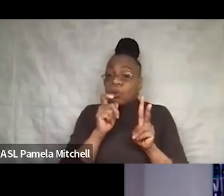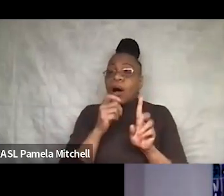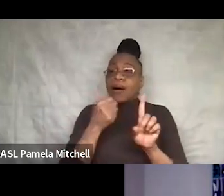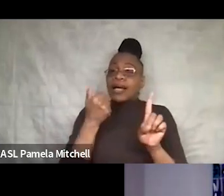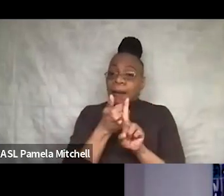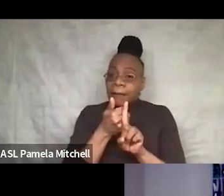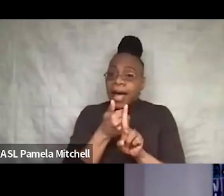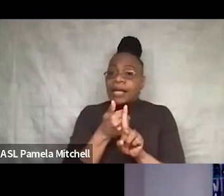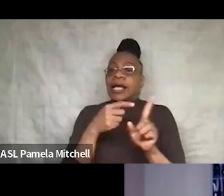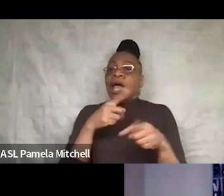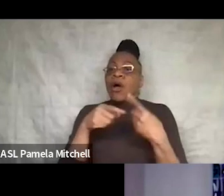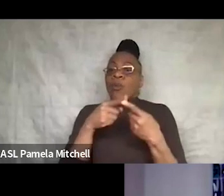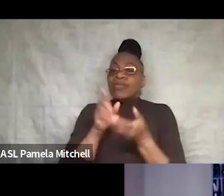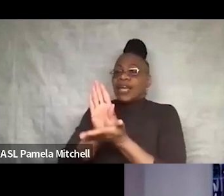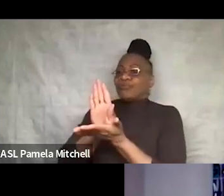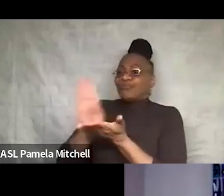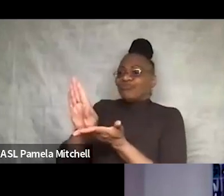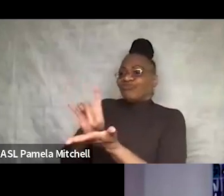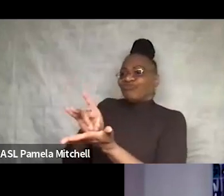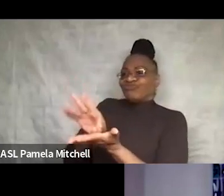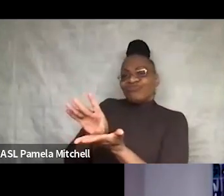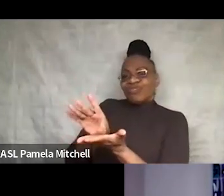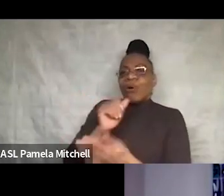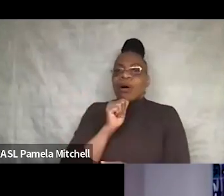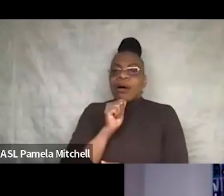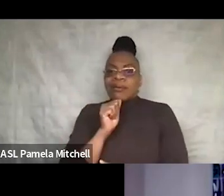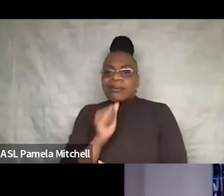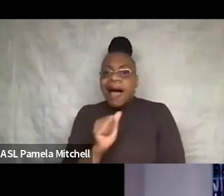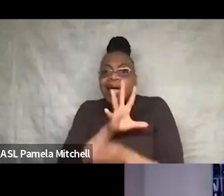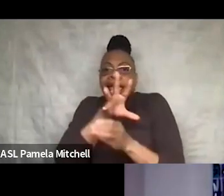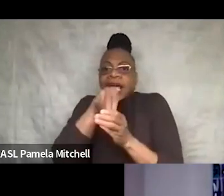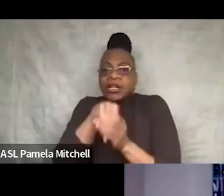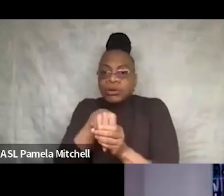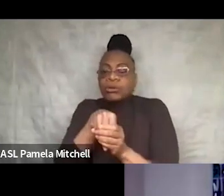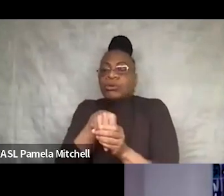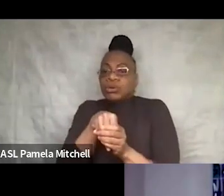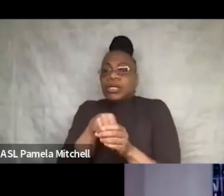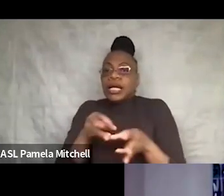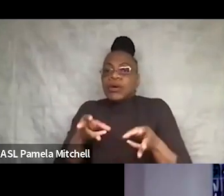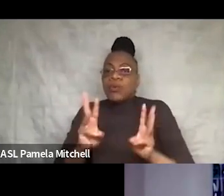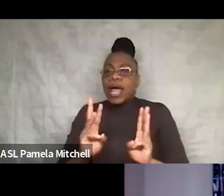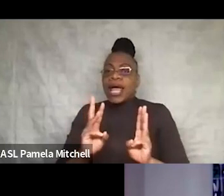when they're excluded, are not, you know, included in ways in all of these processes,